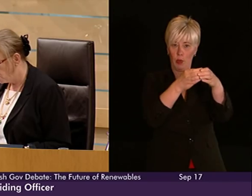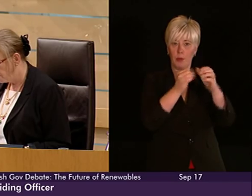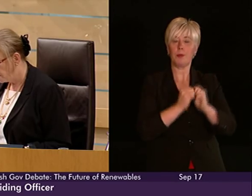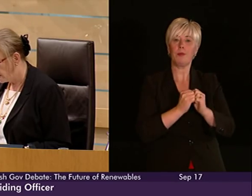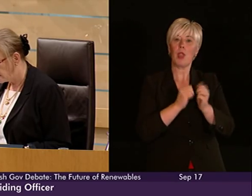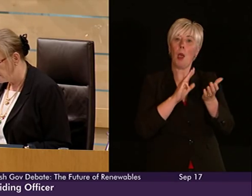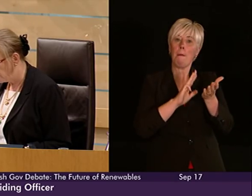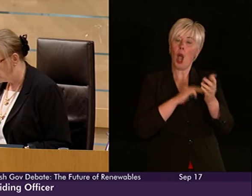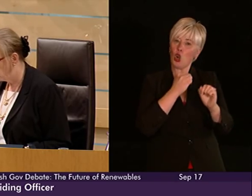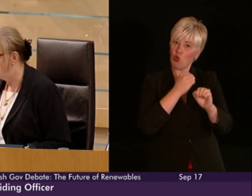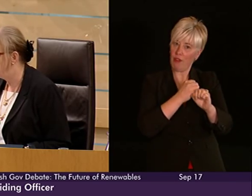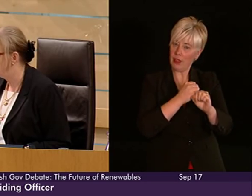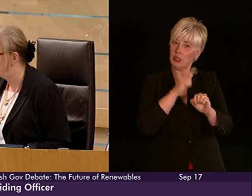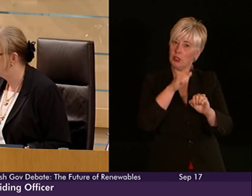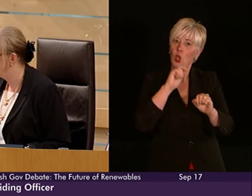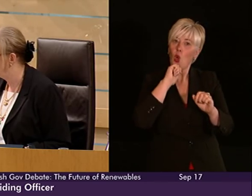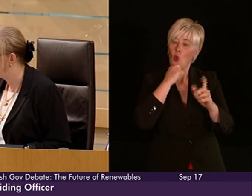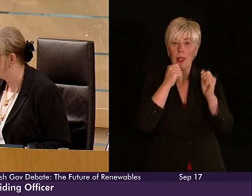to move and speak to amendment 7.